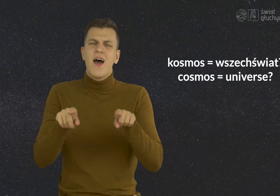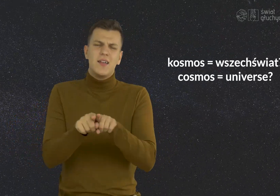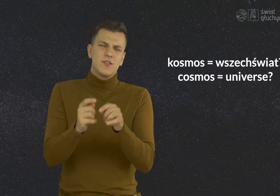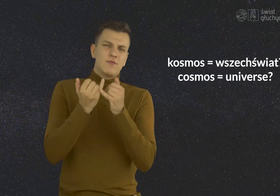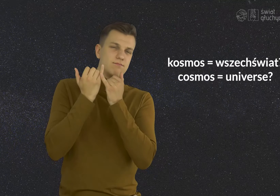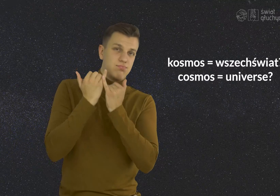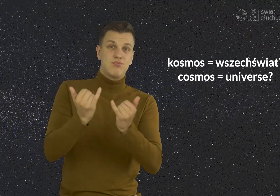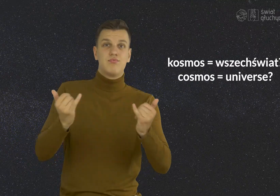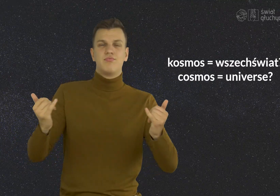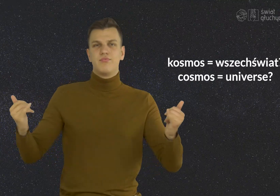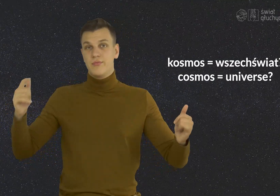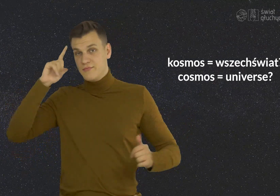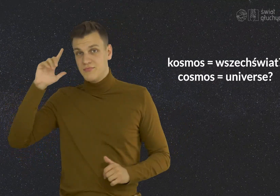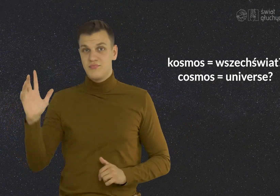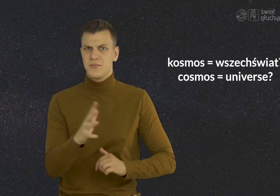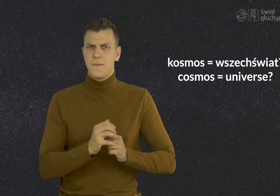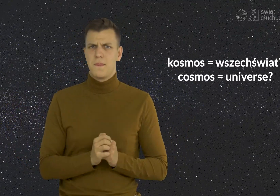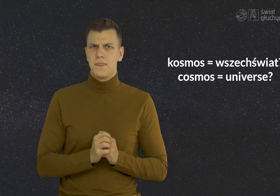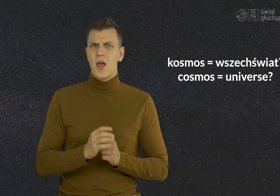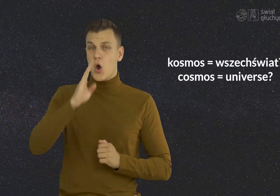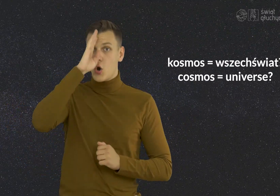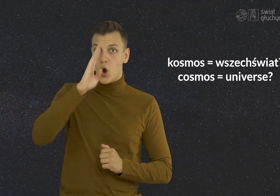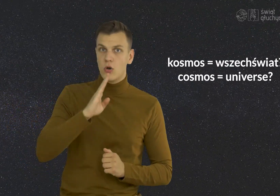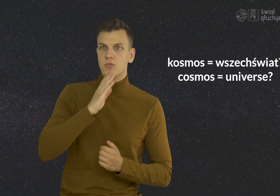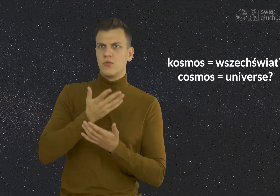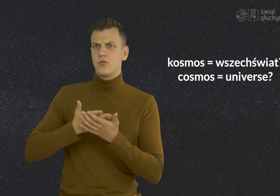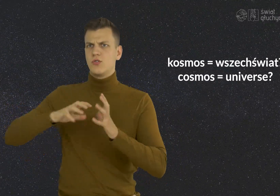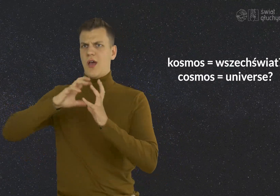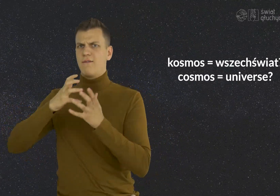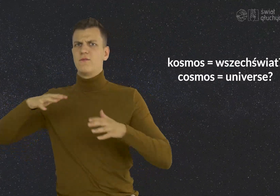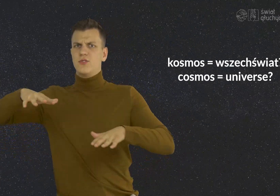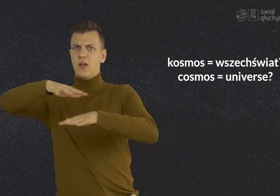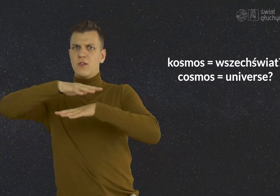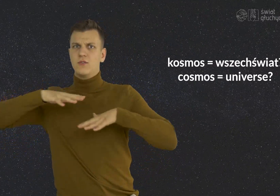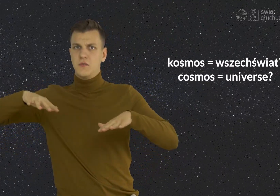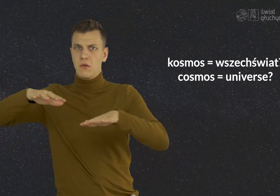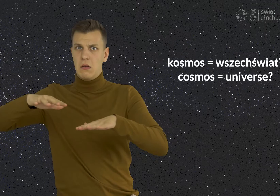and all the remaining matter which is in the universe right now.